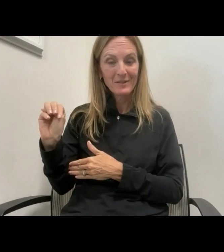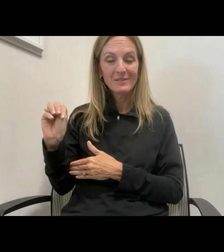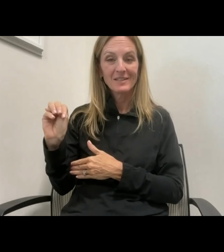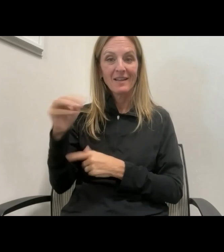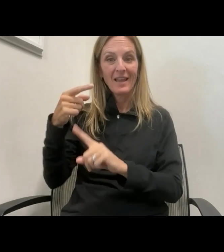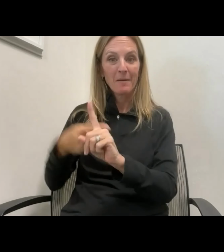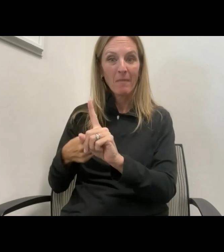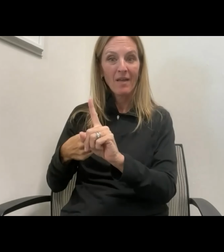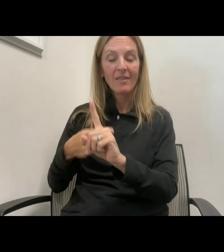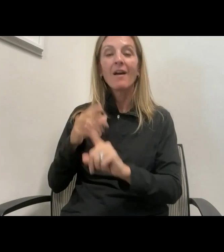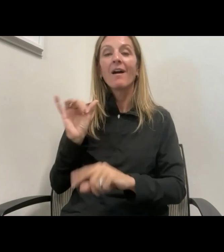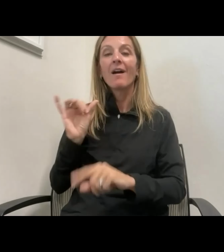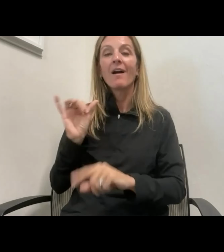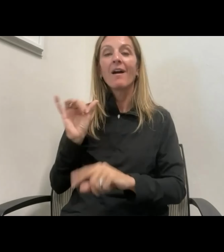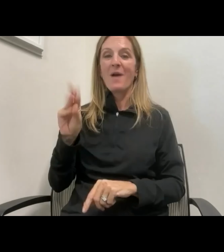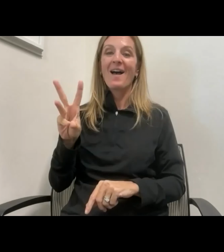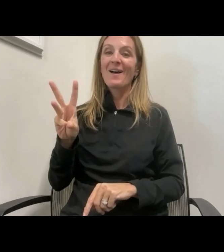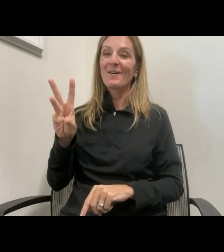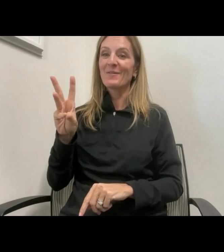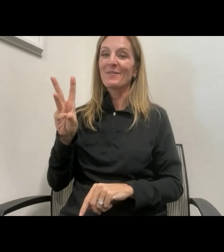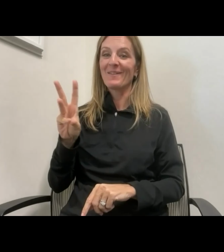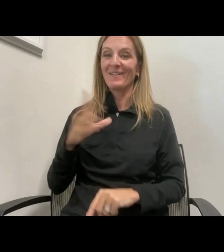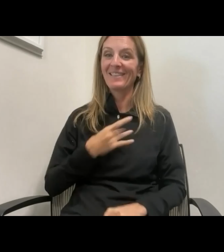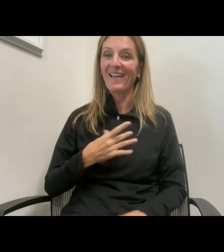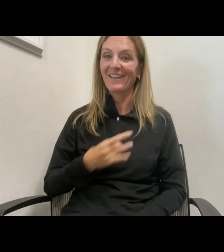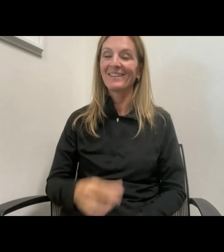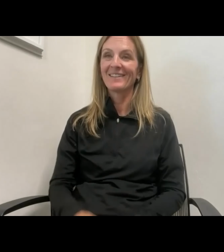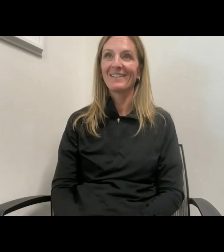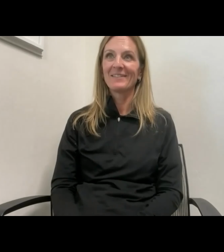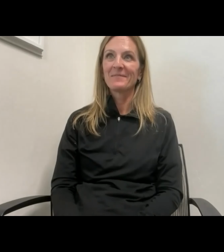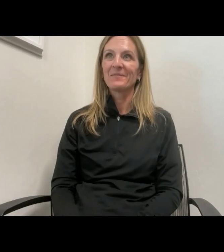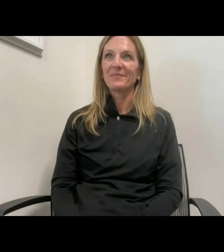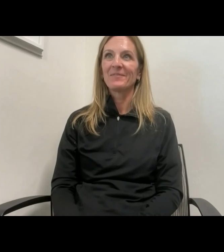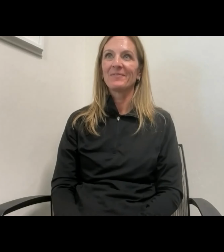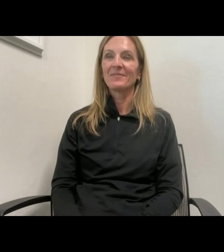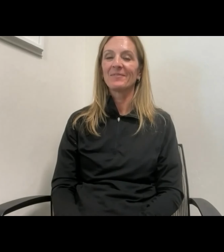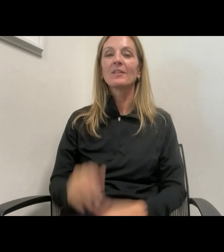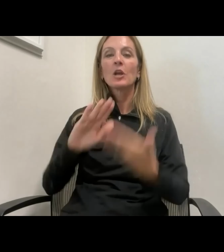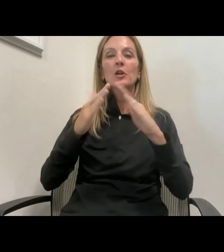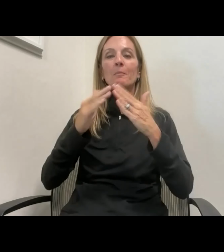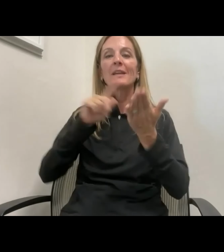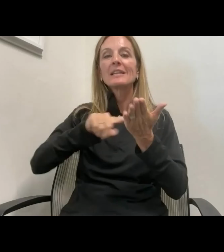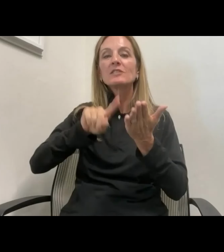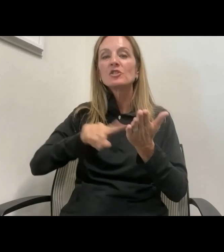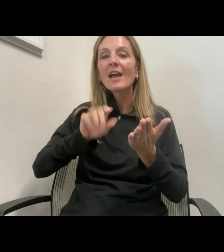plant books. Wow that's wonderful community check-in where members give updates awesome.